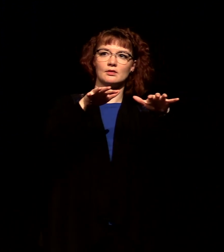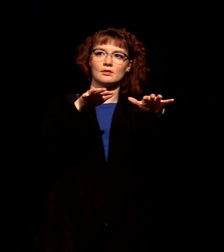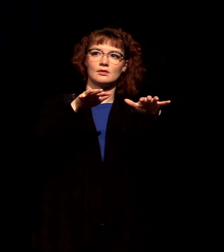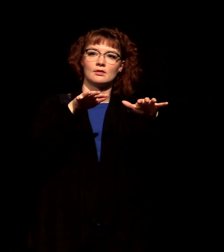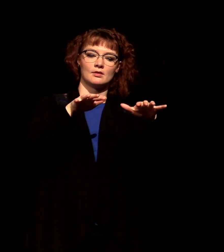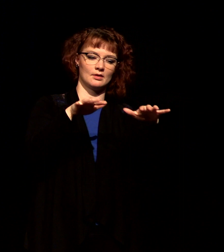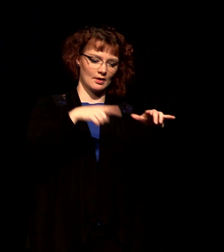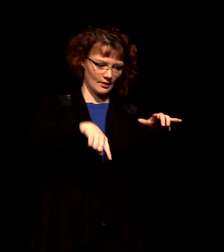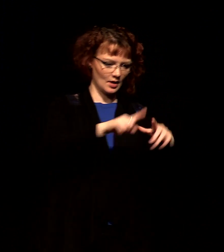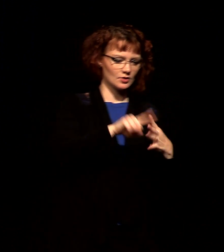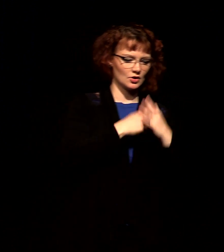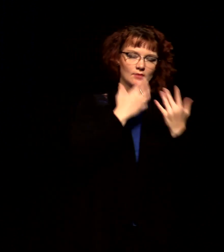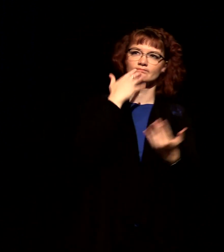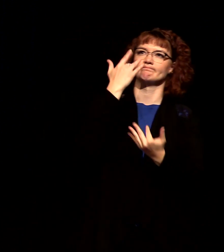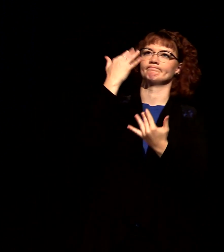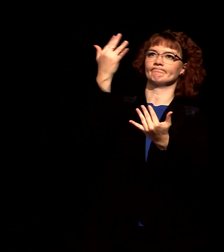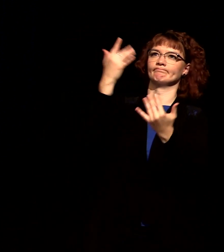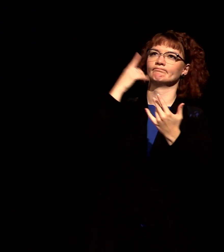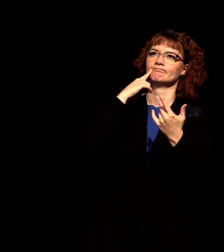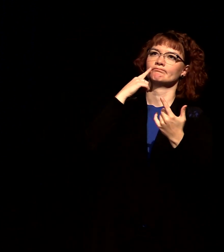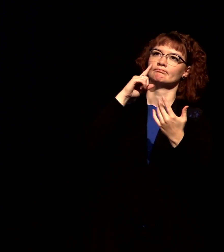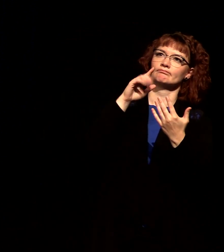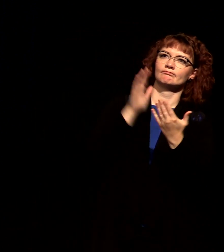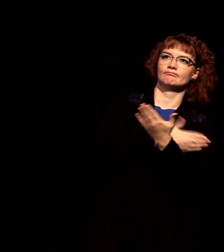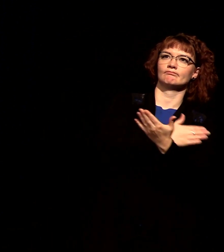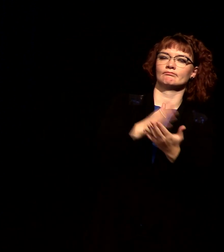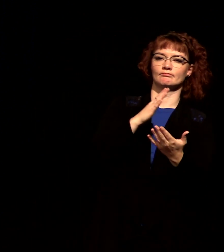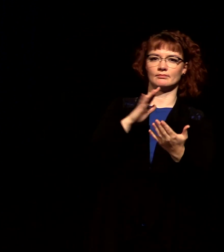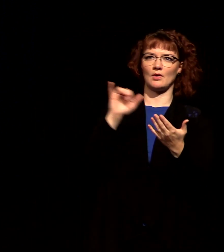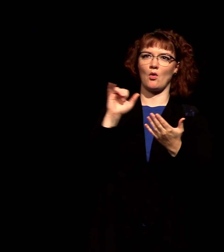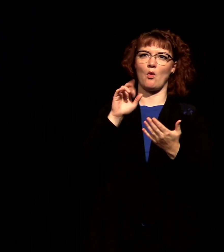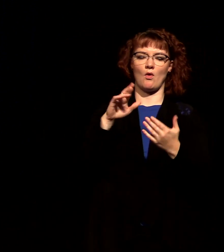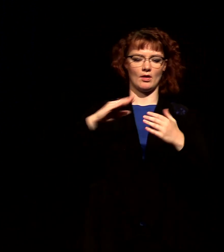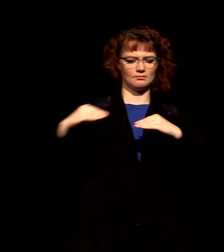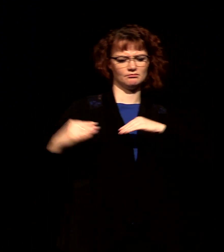voice, the seas have lifted up the pounding waves. And you can